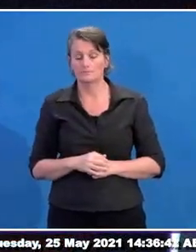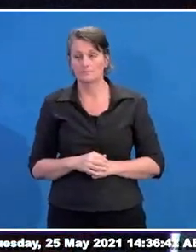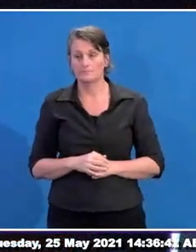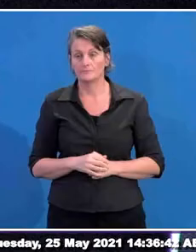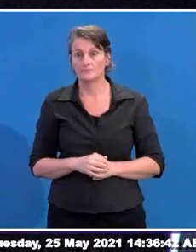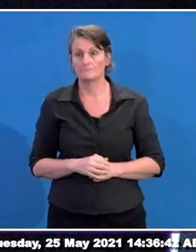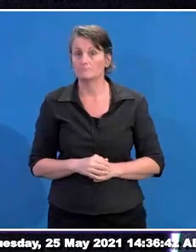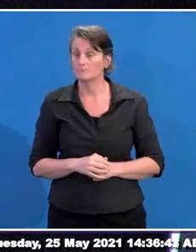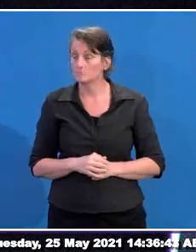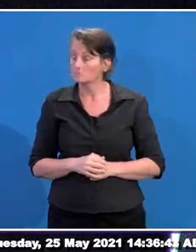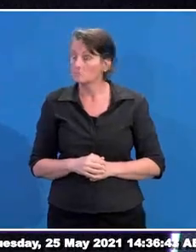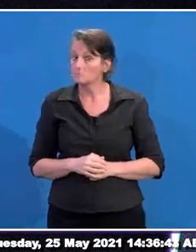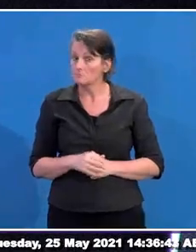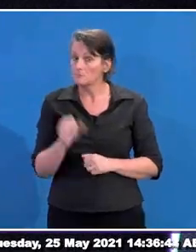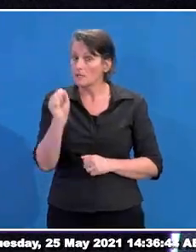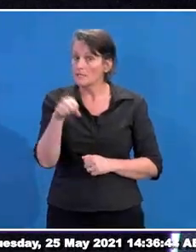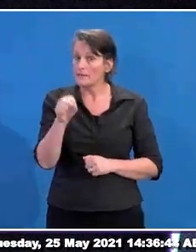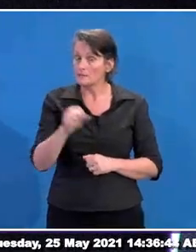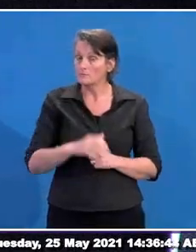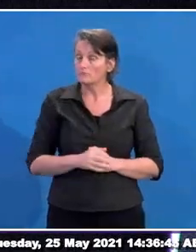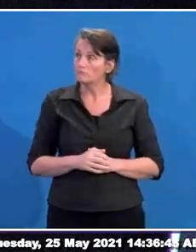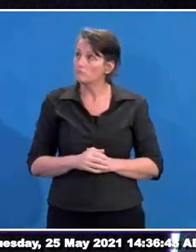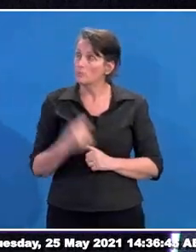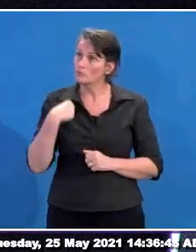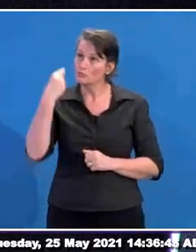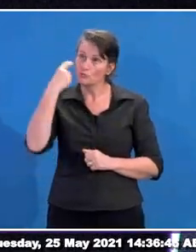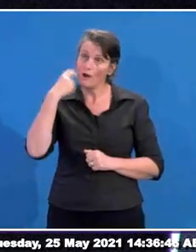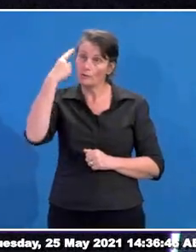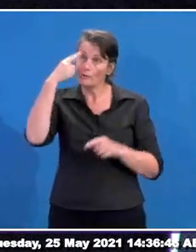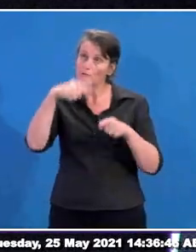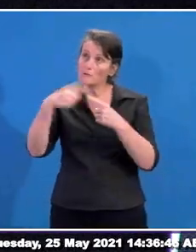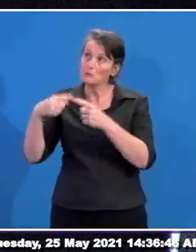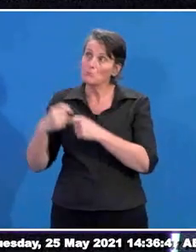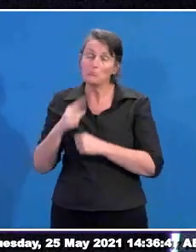Yes. I can't think of any variation to that.